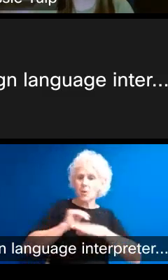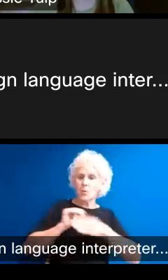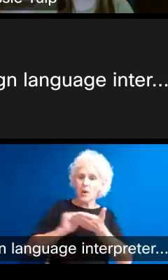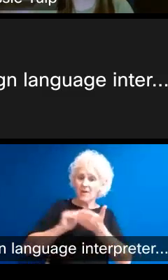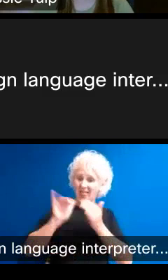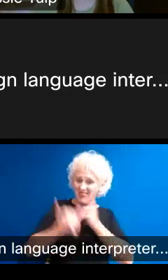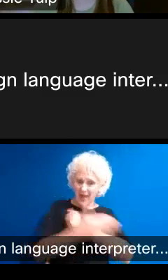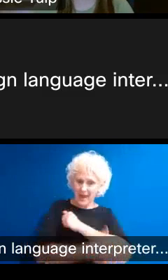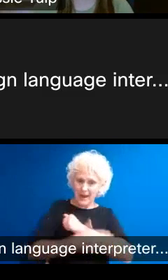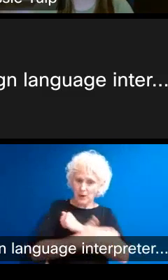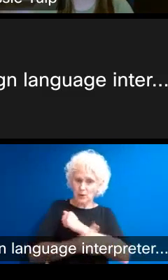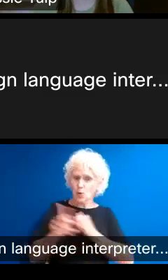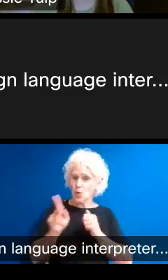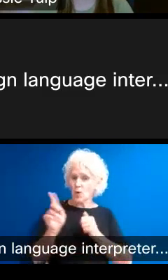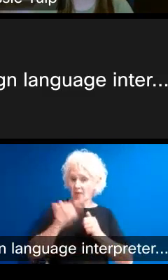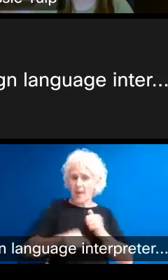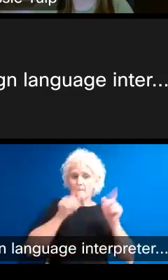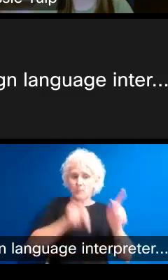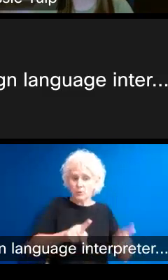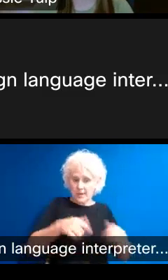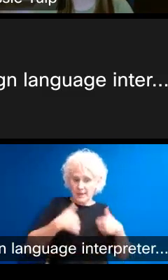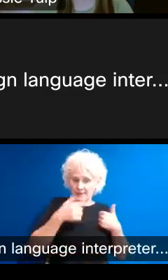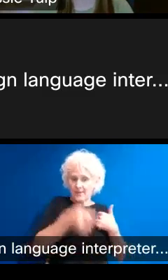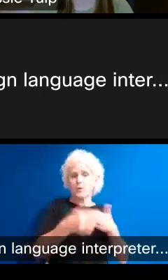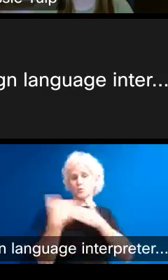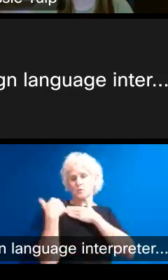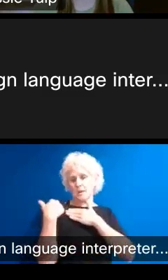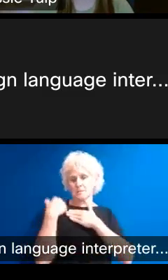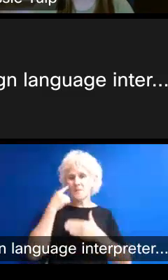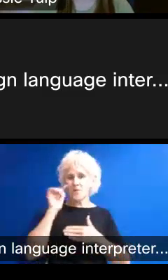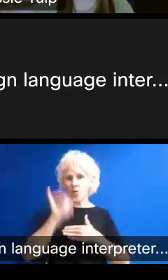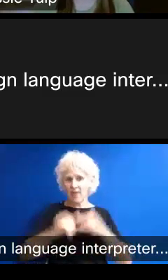of the assessment request is responsible to complete the assessment activities. In most